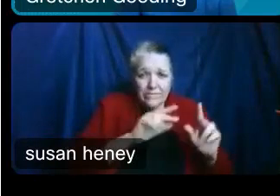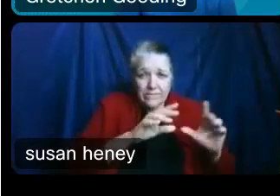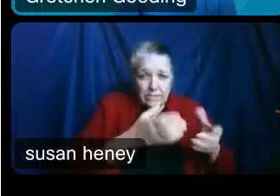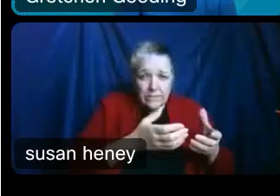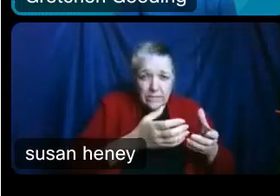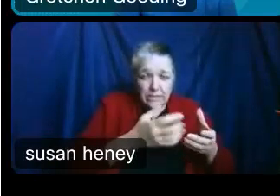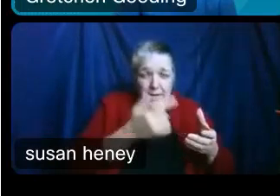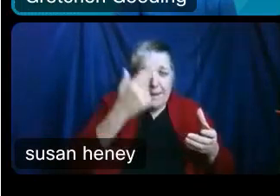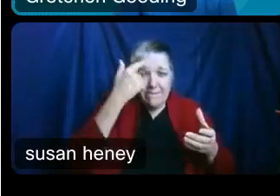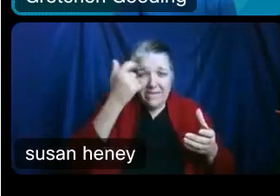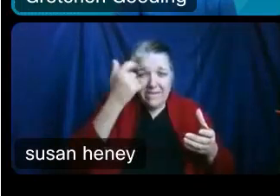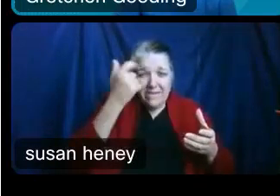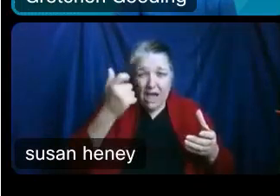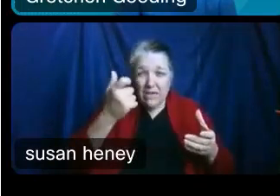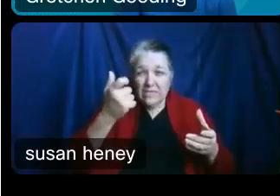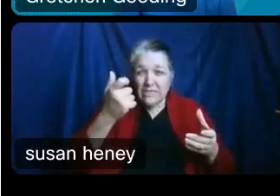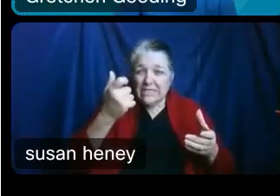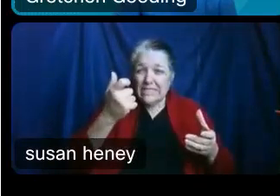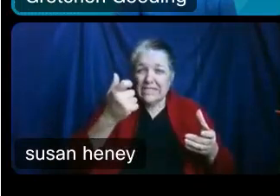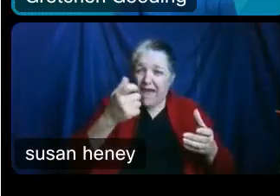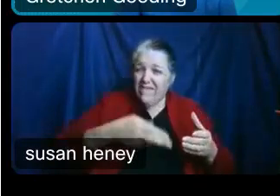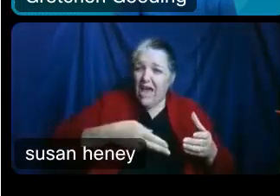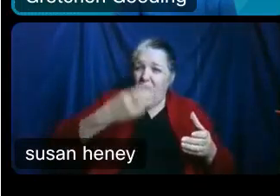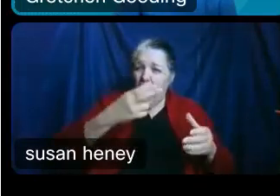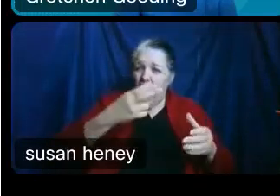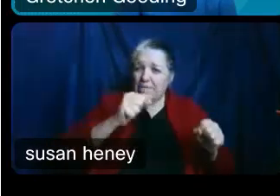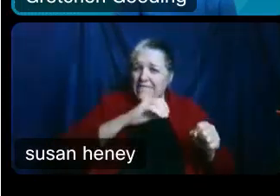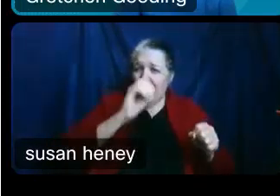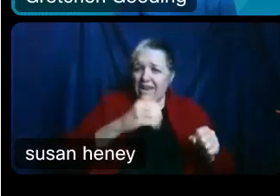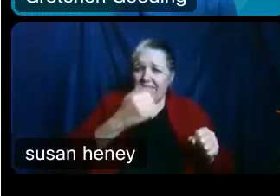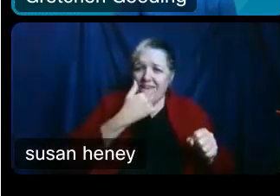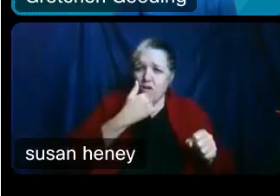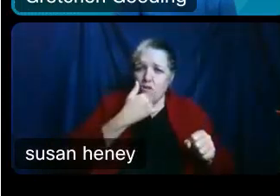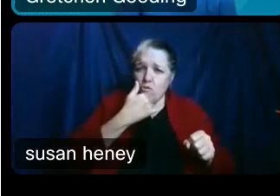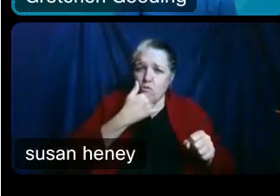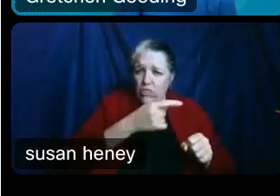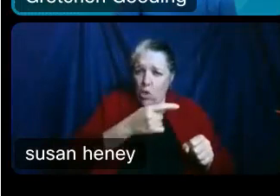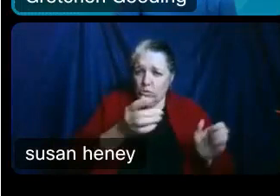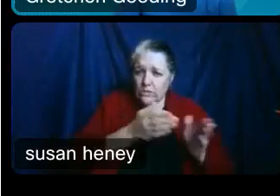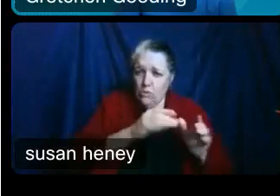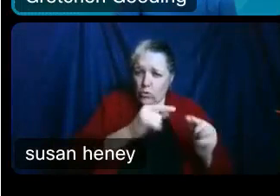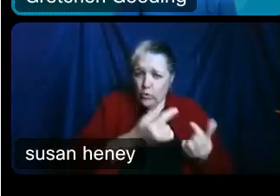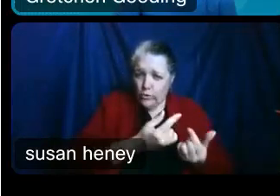of error associated with them. Also, if you're comparing several geographies, or one or more